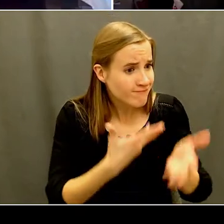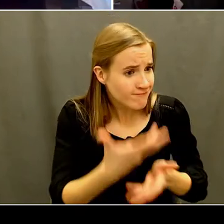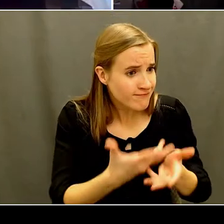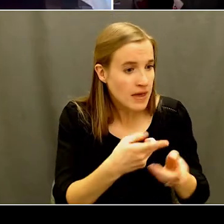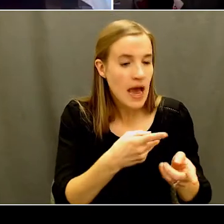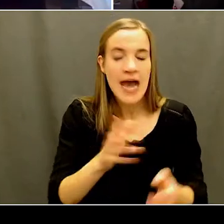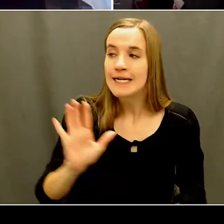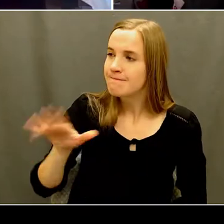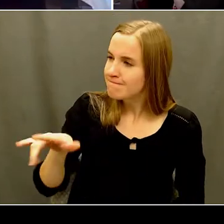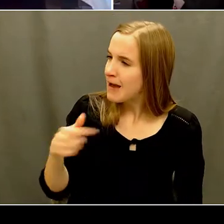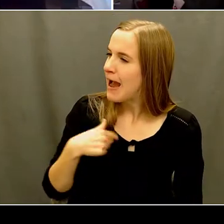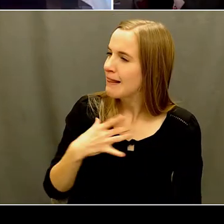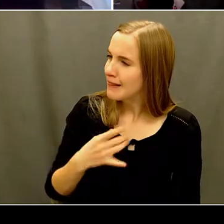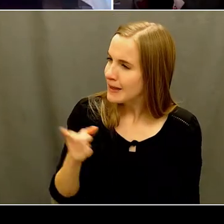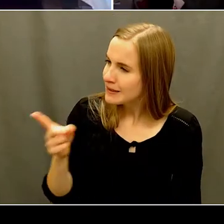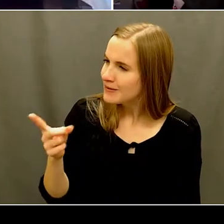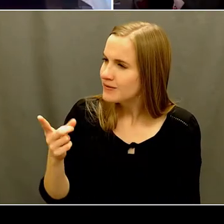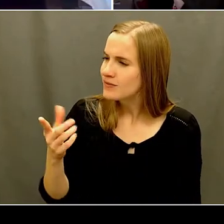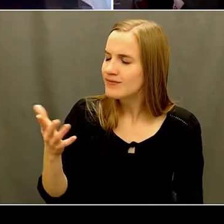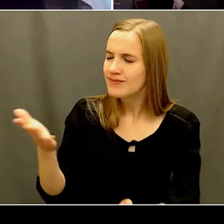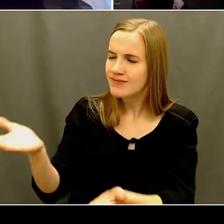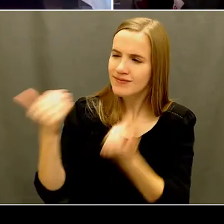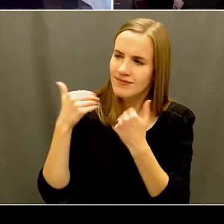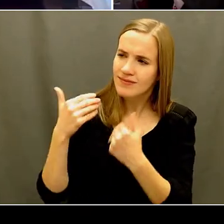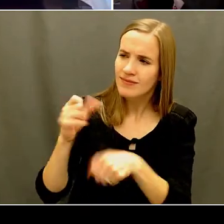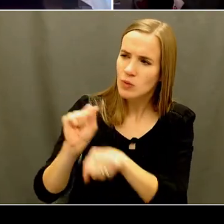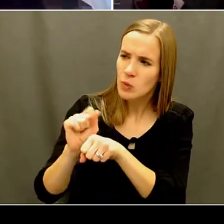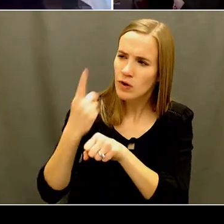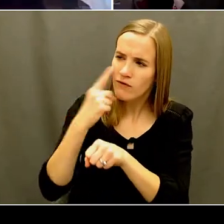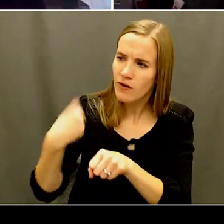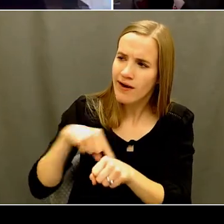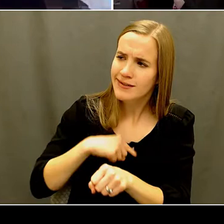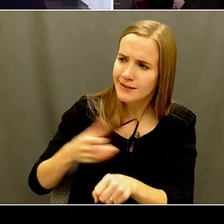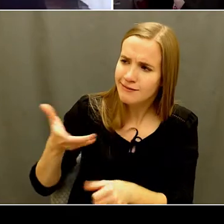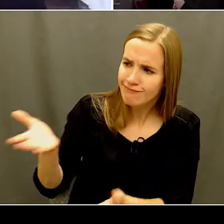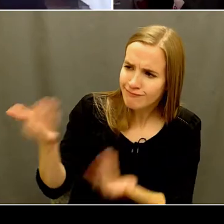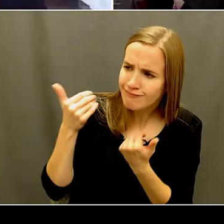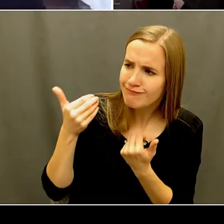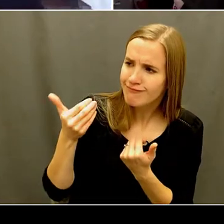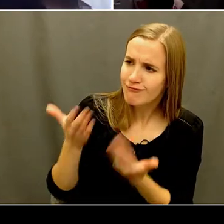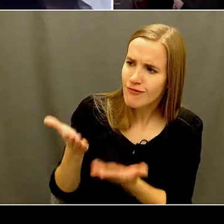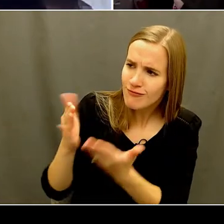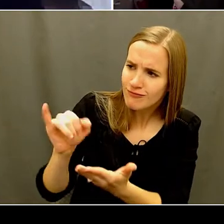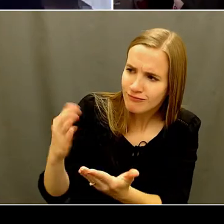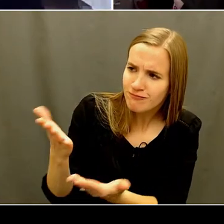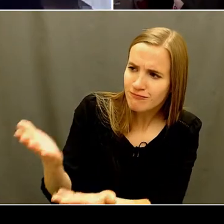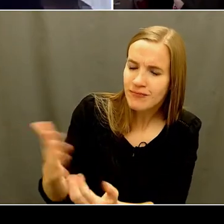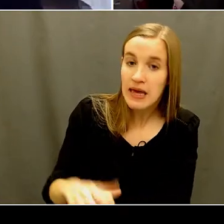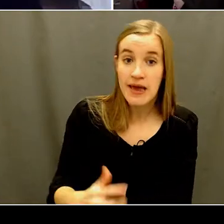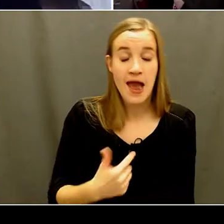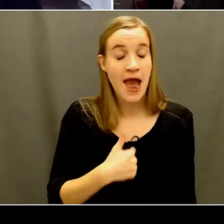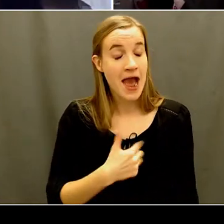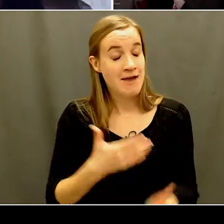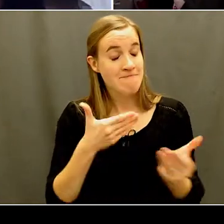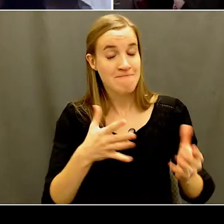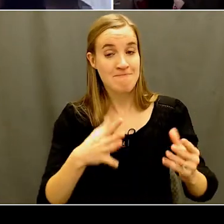began working there. And that was a completely different world local, like local municipal government, Federal government work. It was entirely